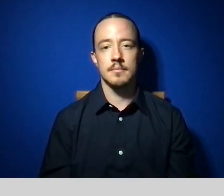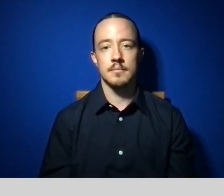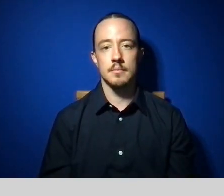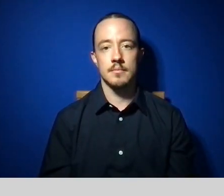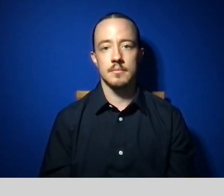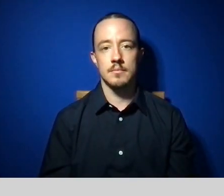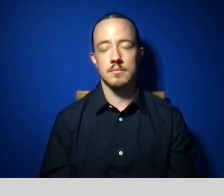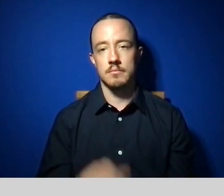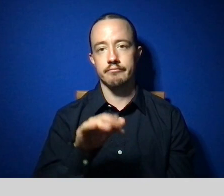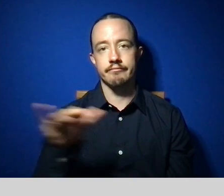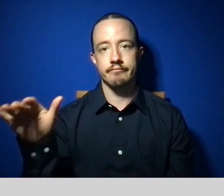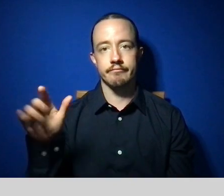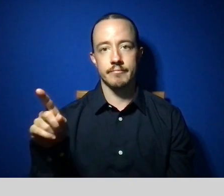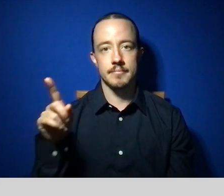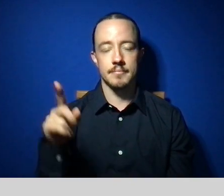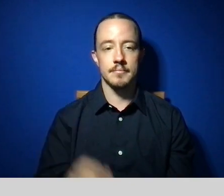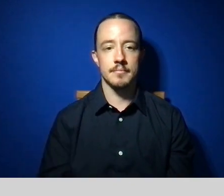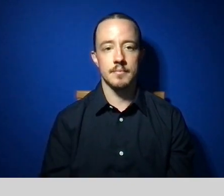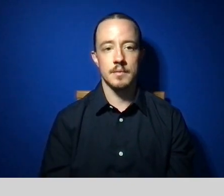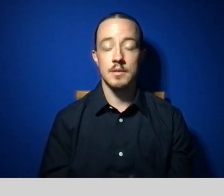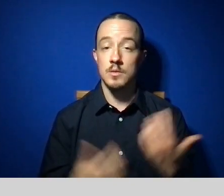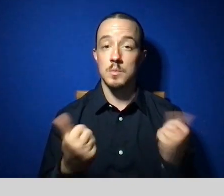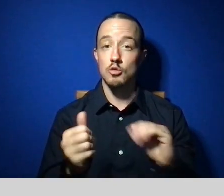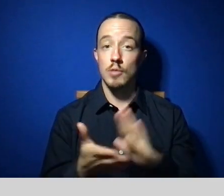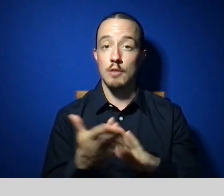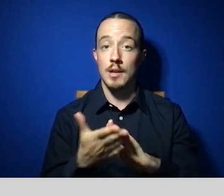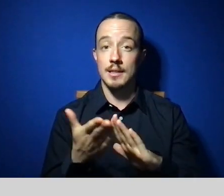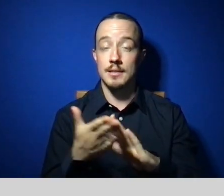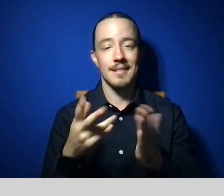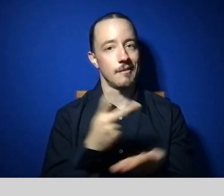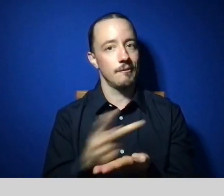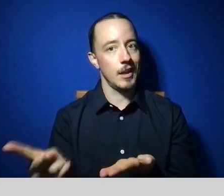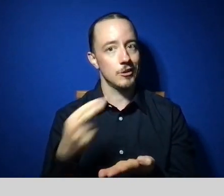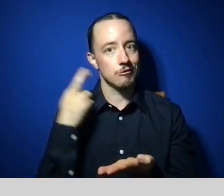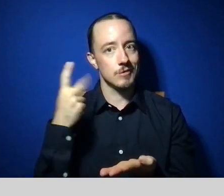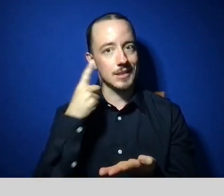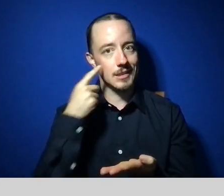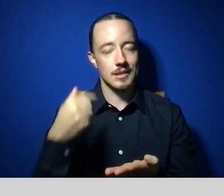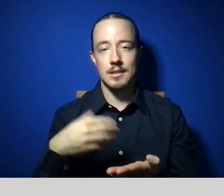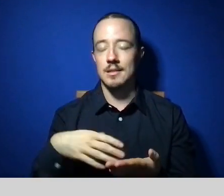So I'll try running that test. And it fails because I got it wrong it's gxd is the correct value.